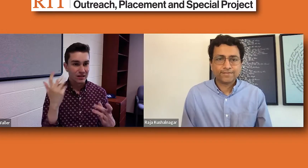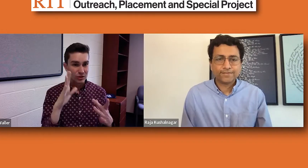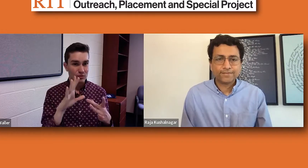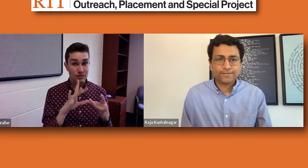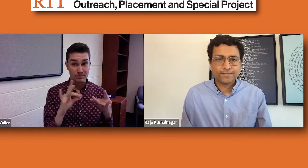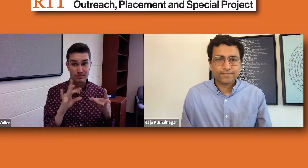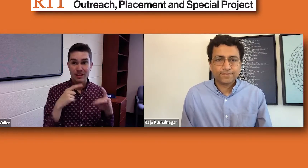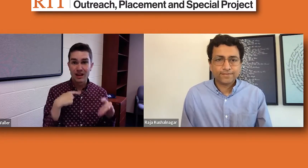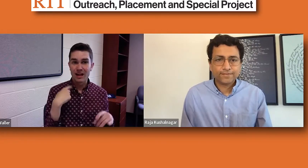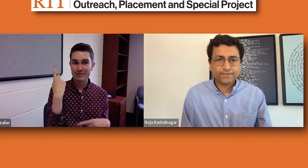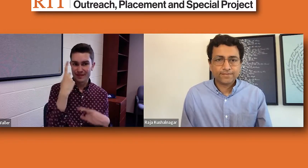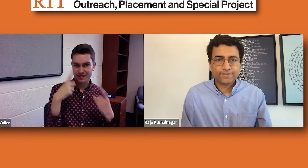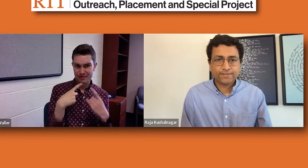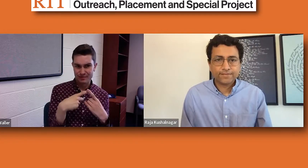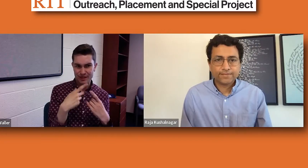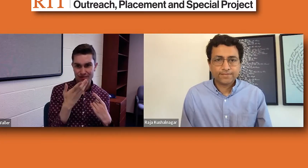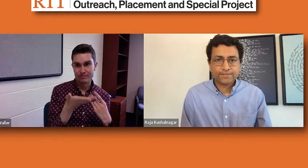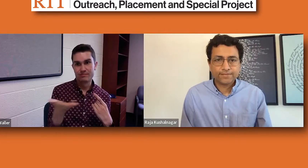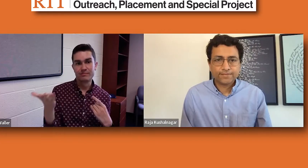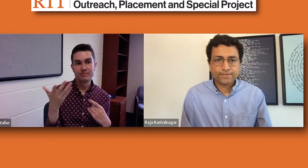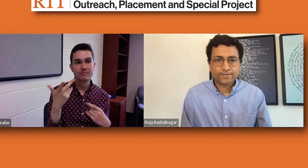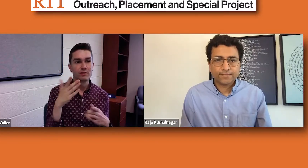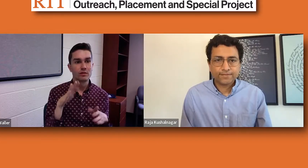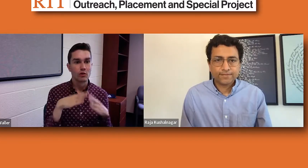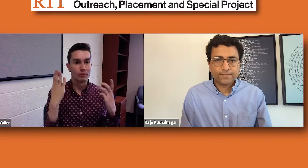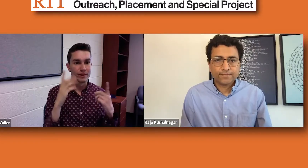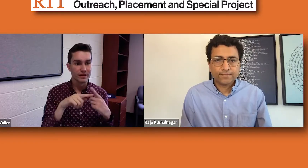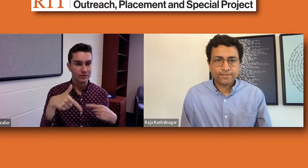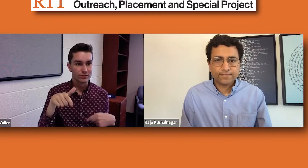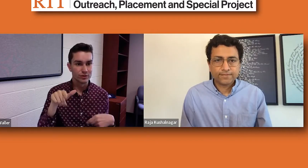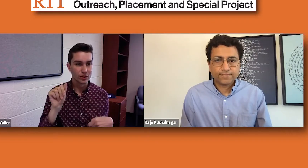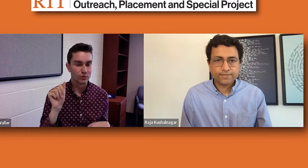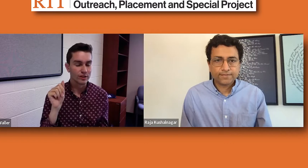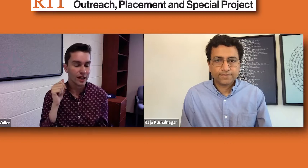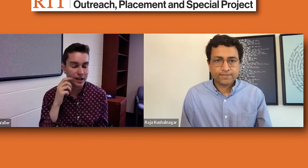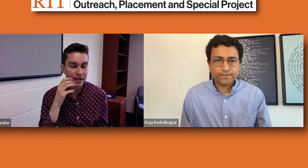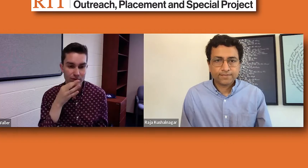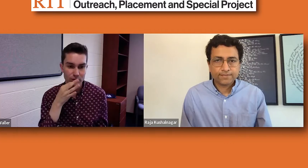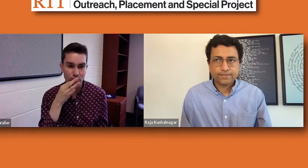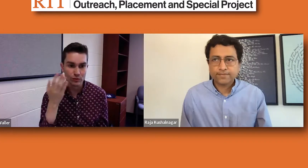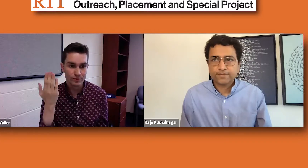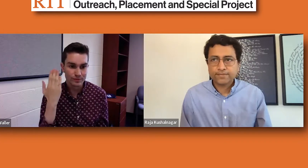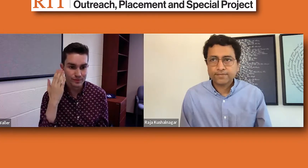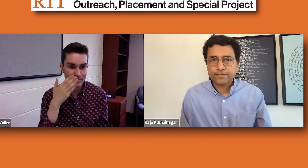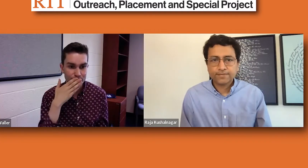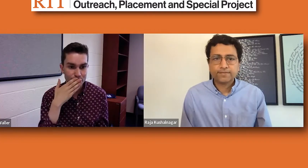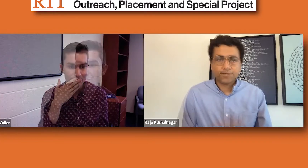Is there anything else you'd like to share before I open it up to the Q and A.